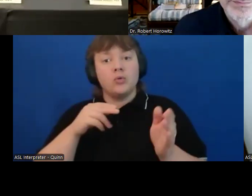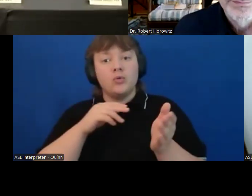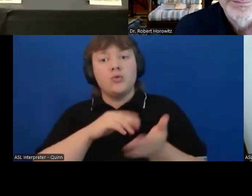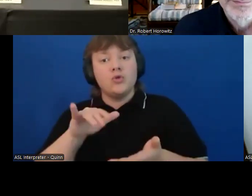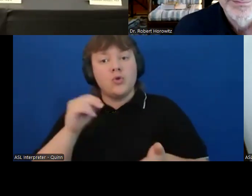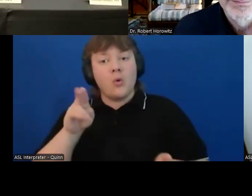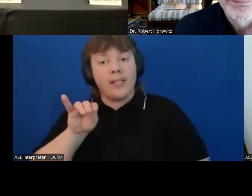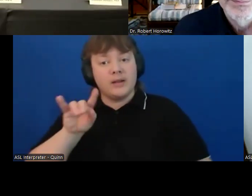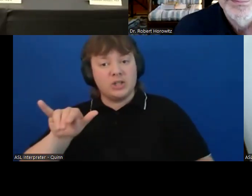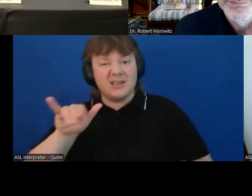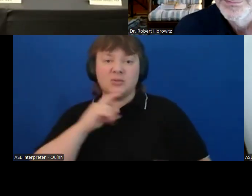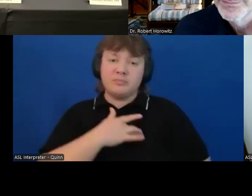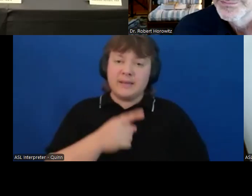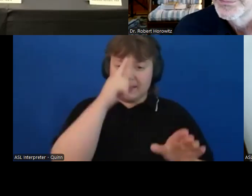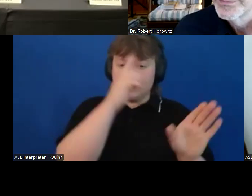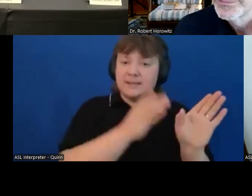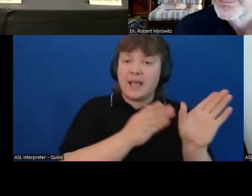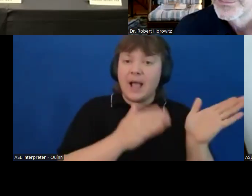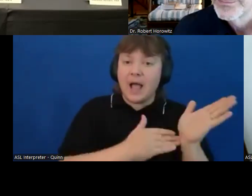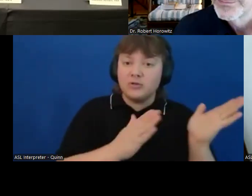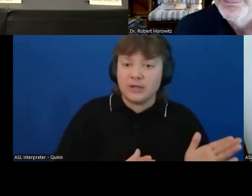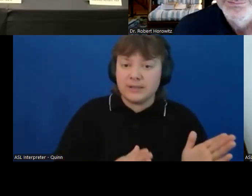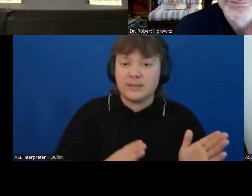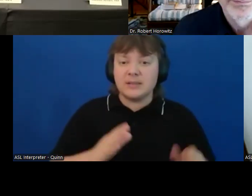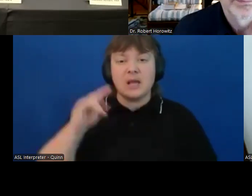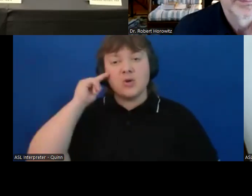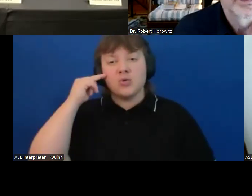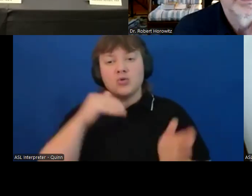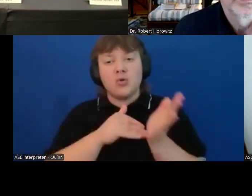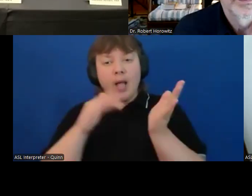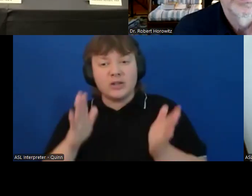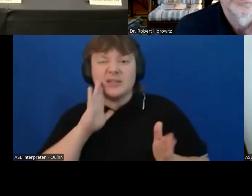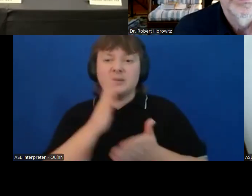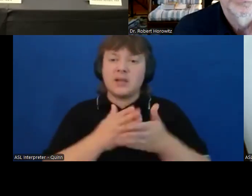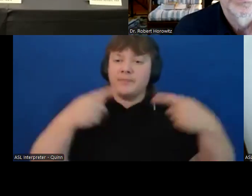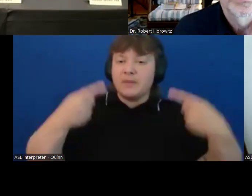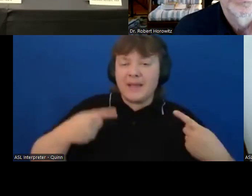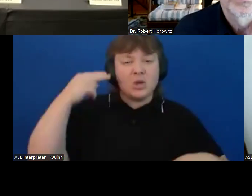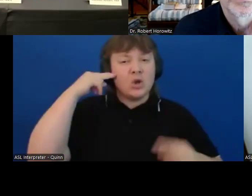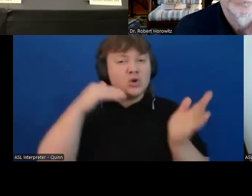uh usually psychiatrists uh uh and neurologists. There's some debate whether neurologists should